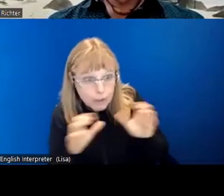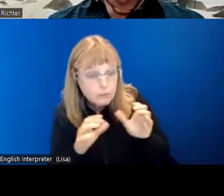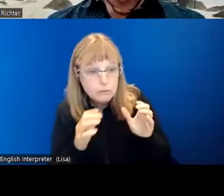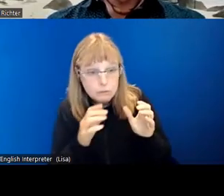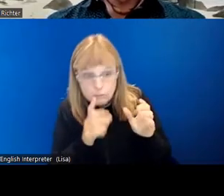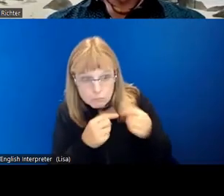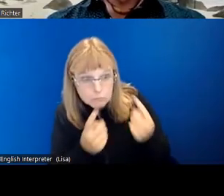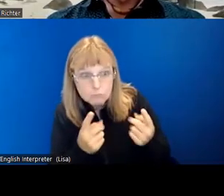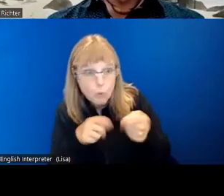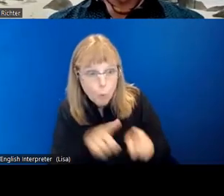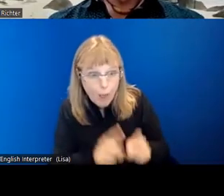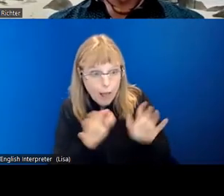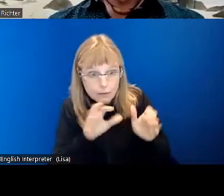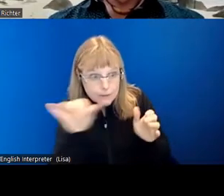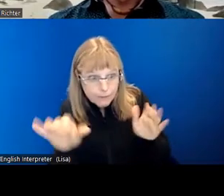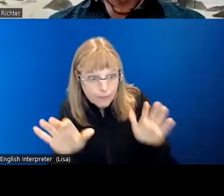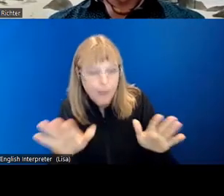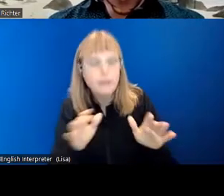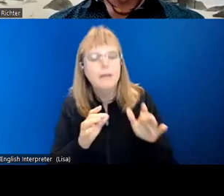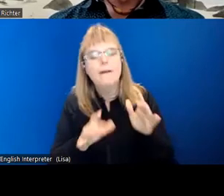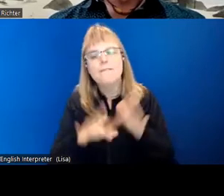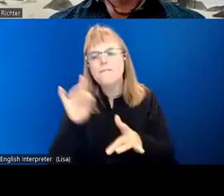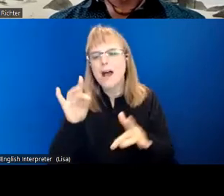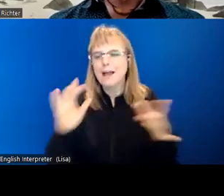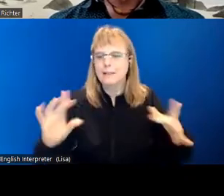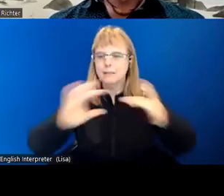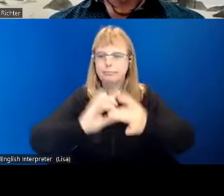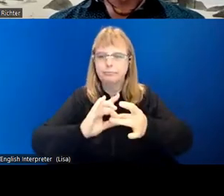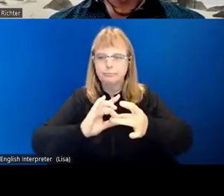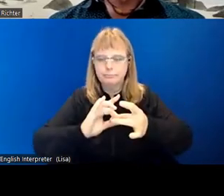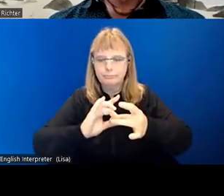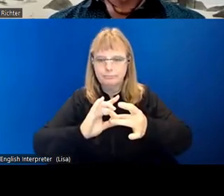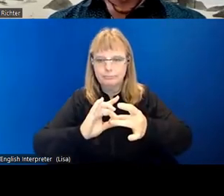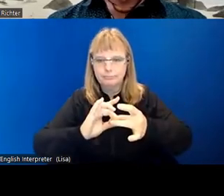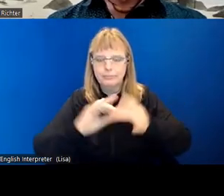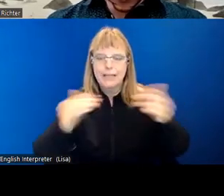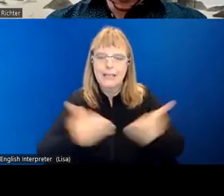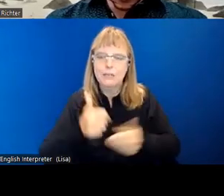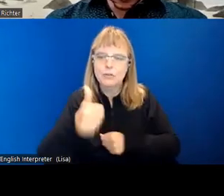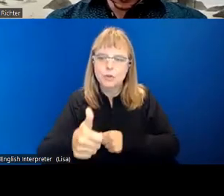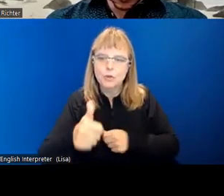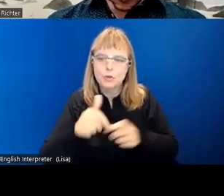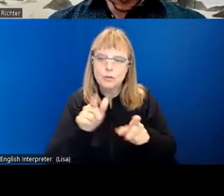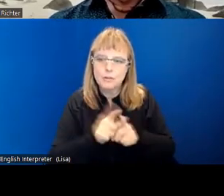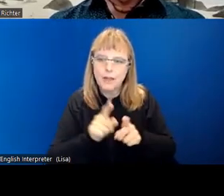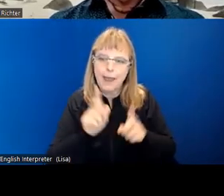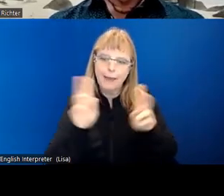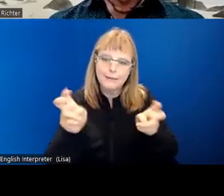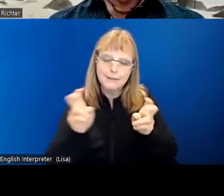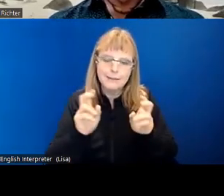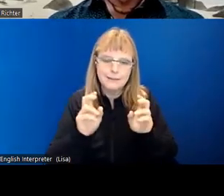So that you're finding a bridge that way, that you're introducing yourself by putting yourself on a map for them